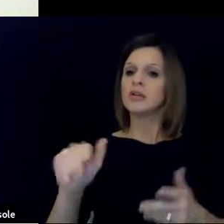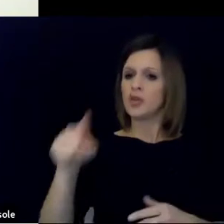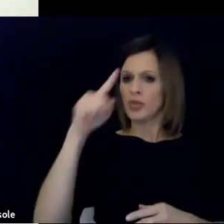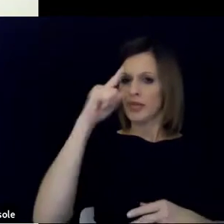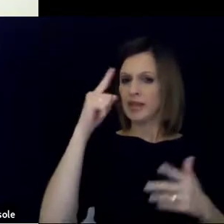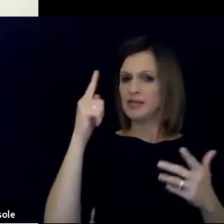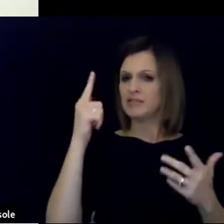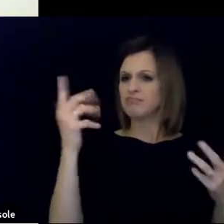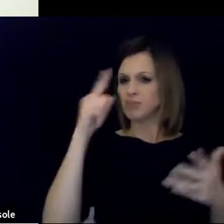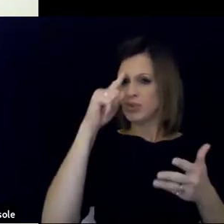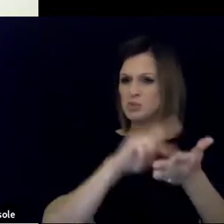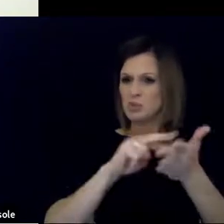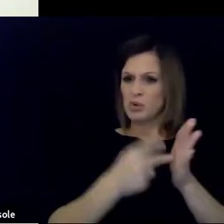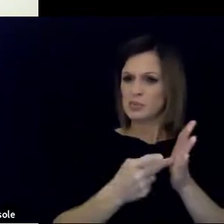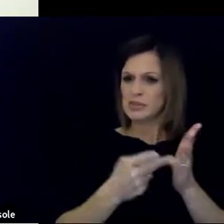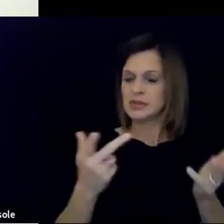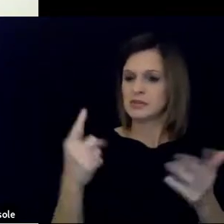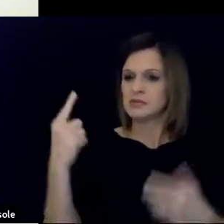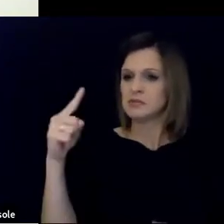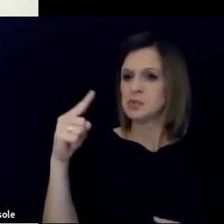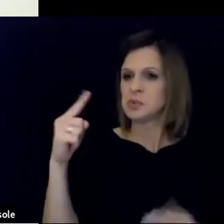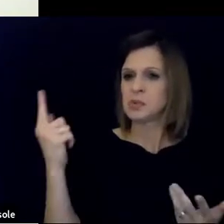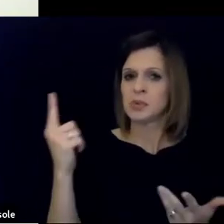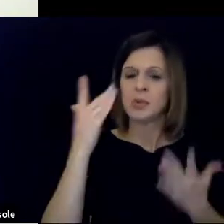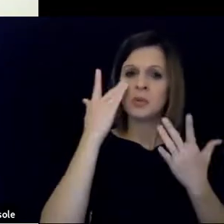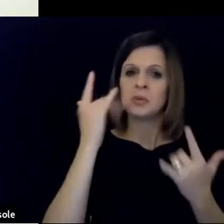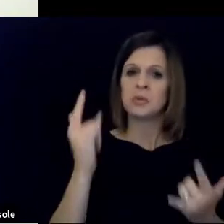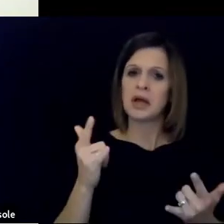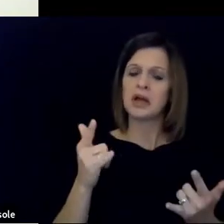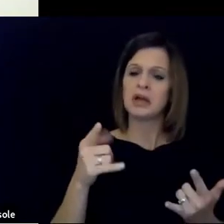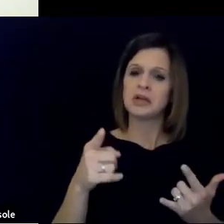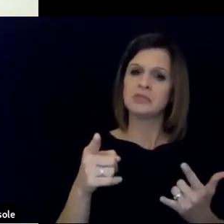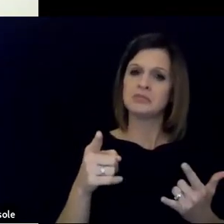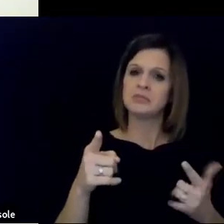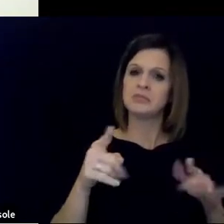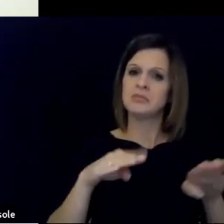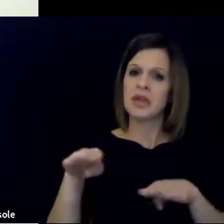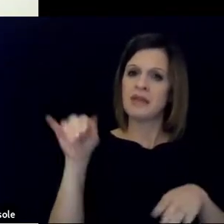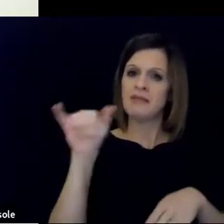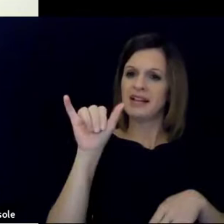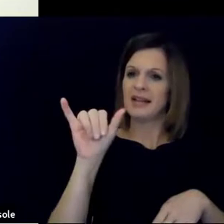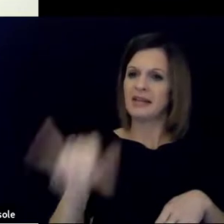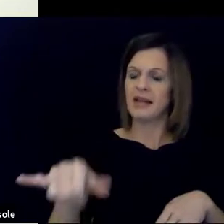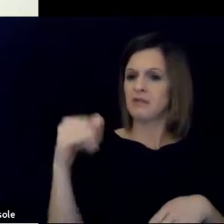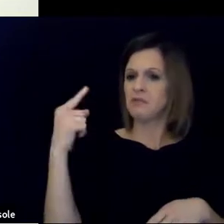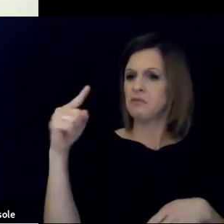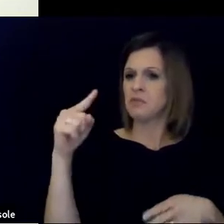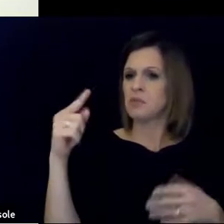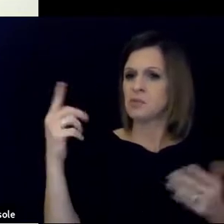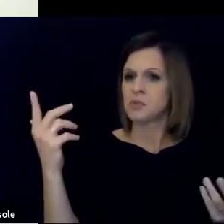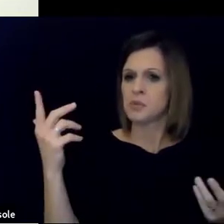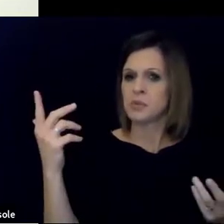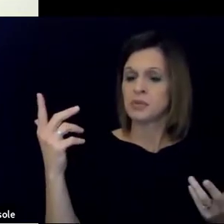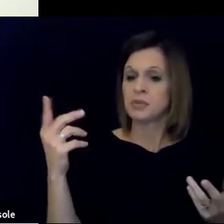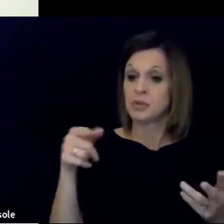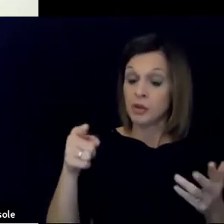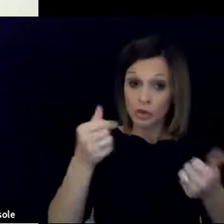why would they choose this particular one, and what is it communicating to me?